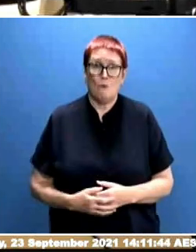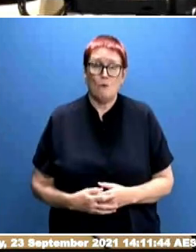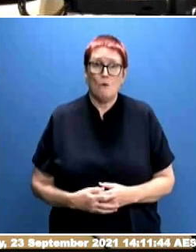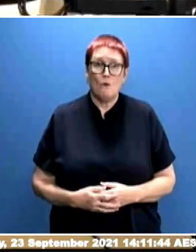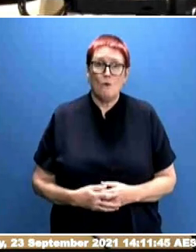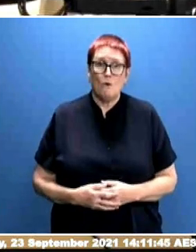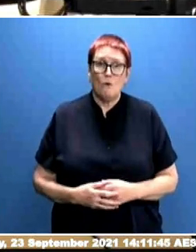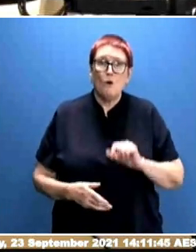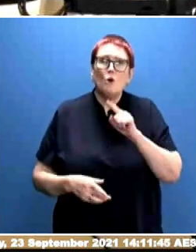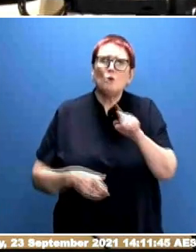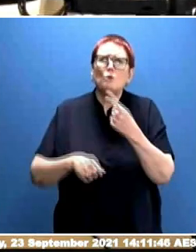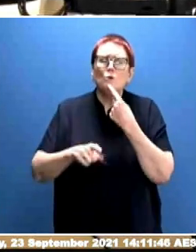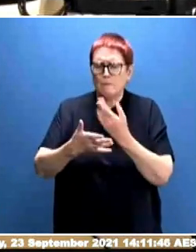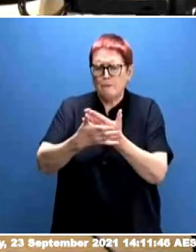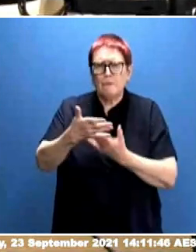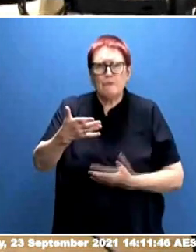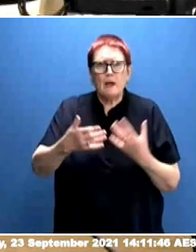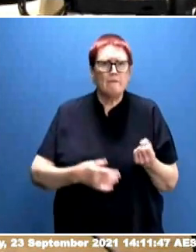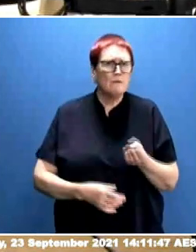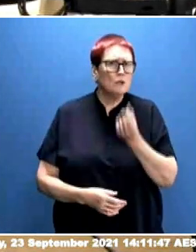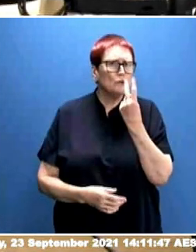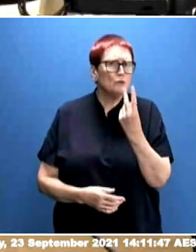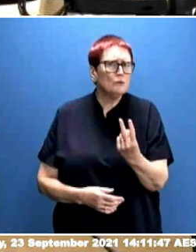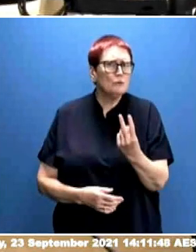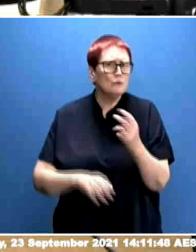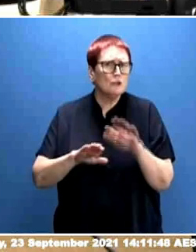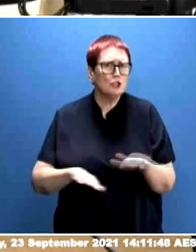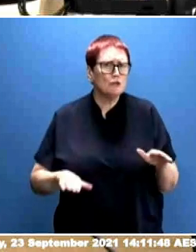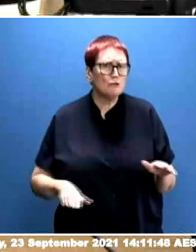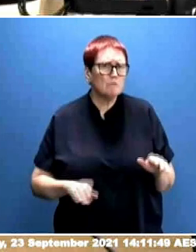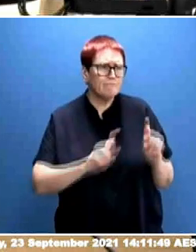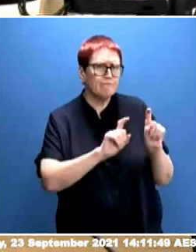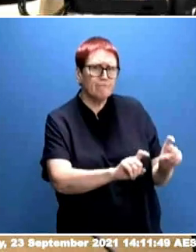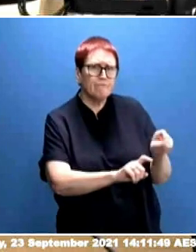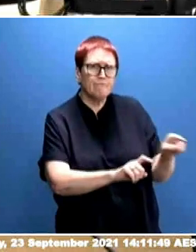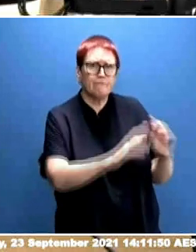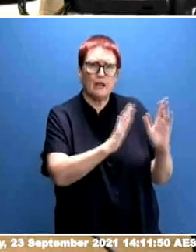referred to there having been two children that have been in the Safe House?